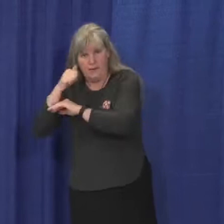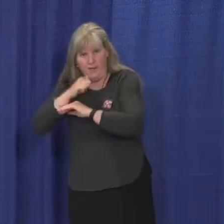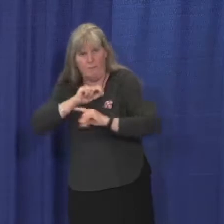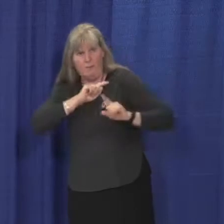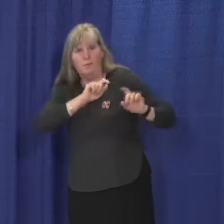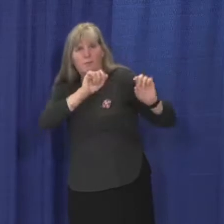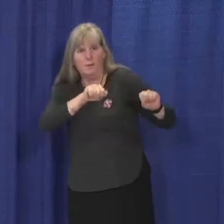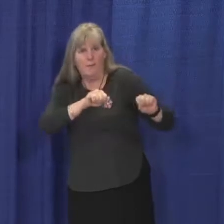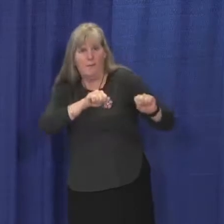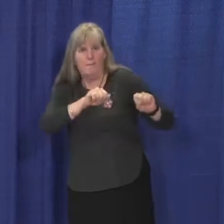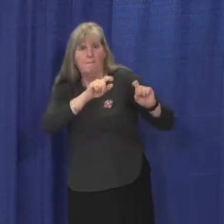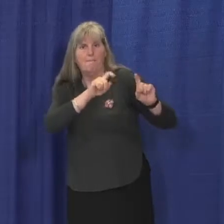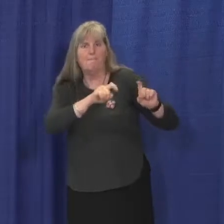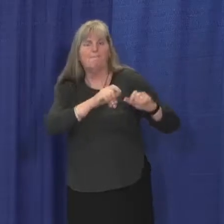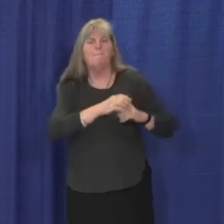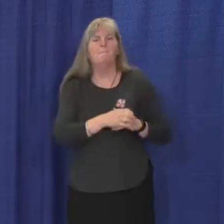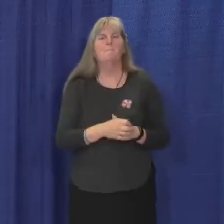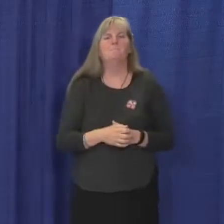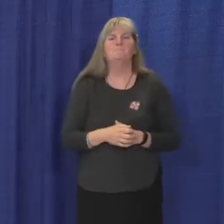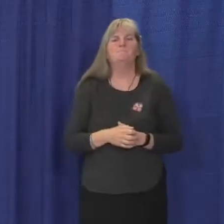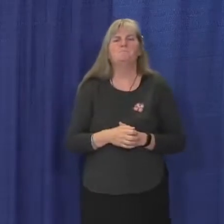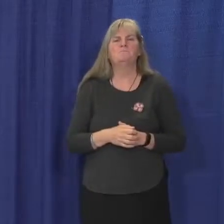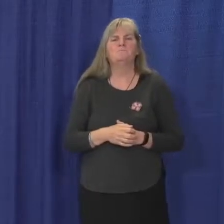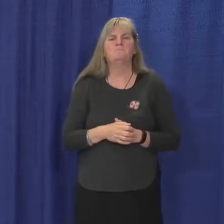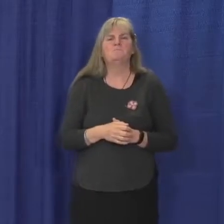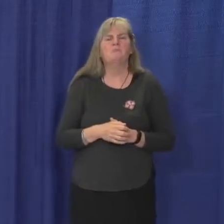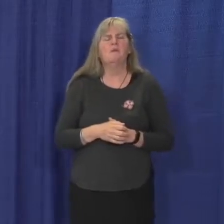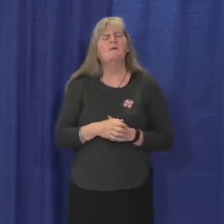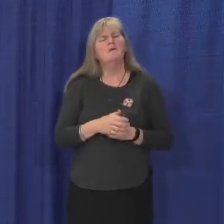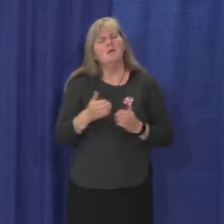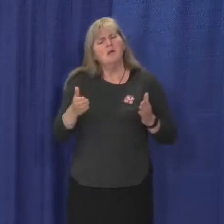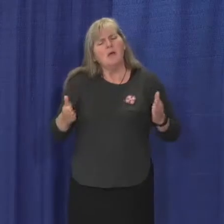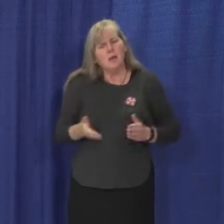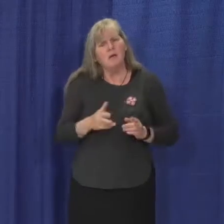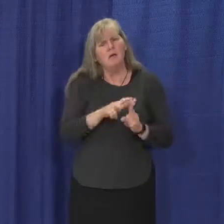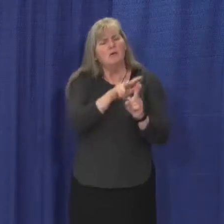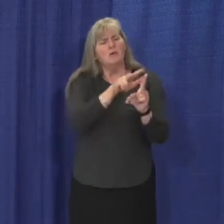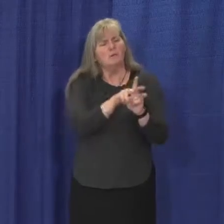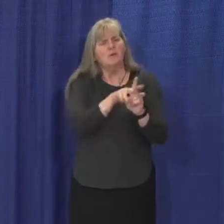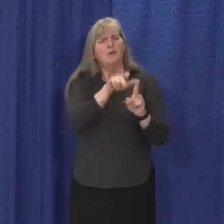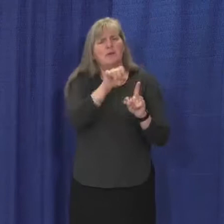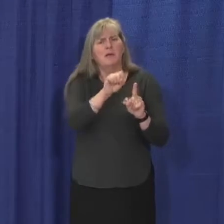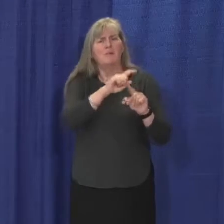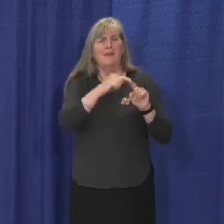9:30 PM daily. An appointment is encouraged but